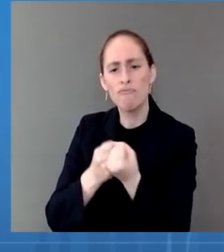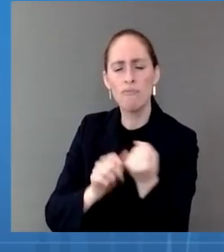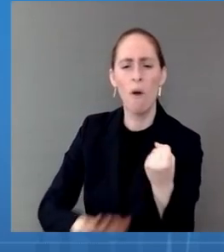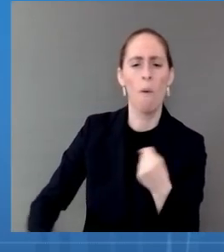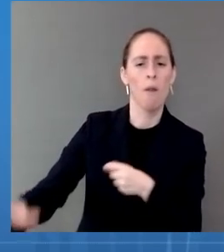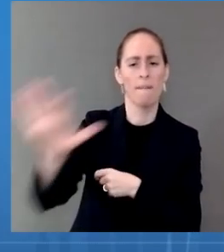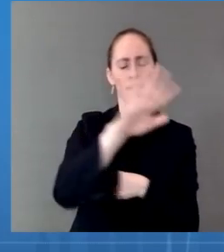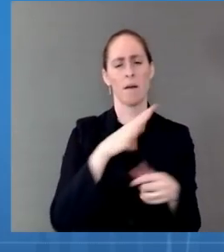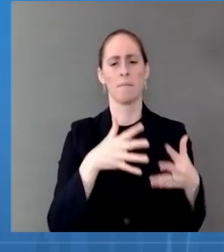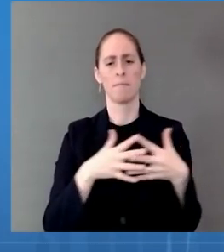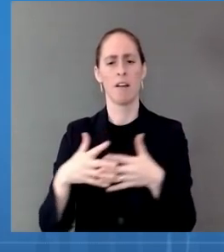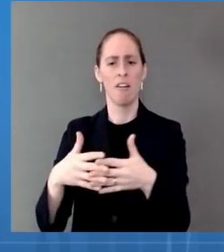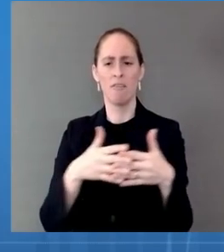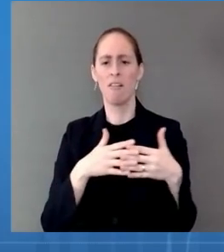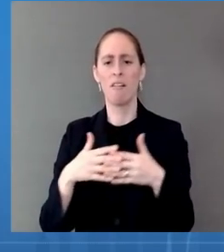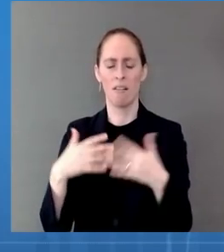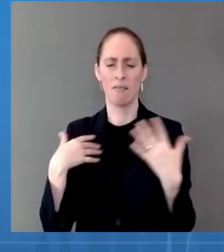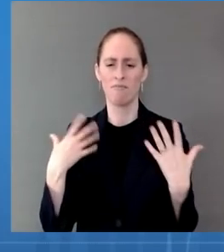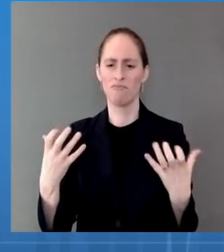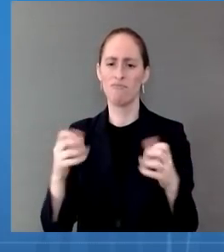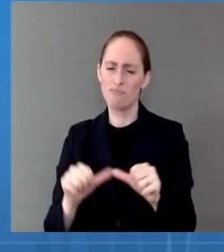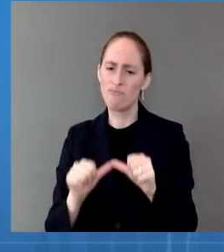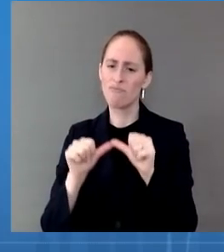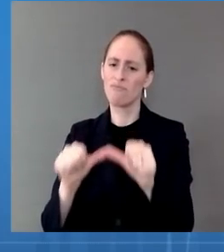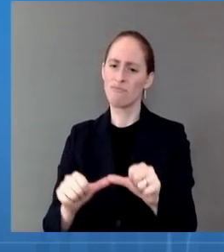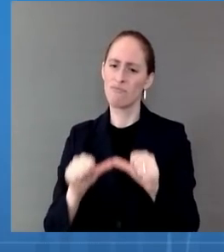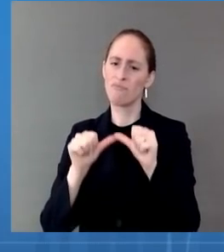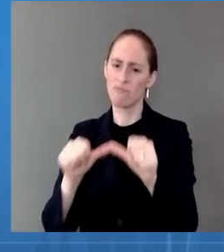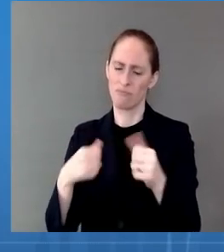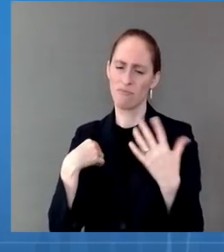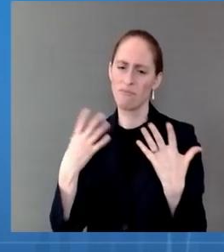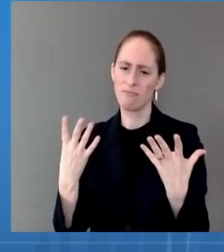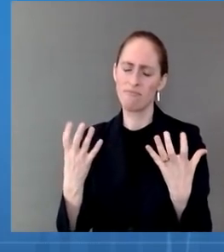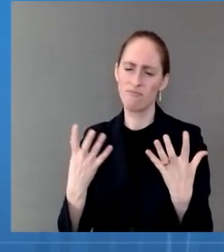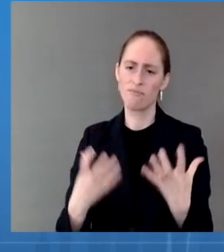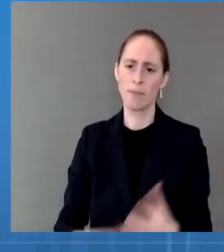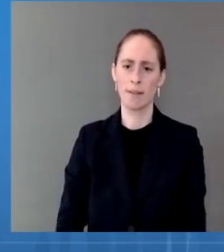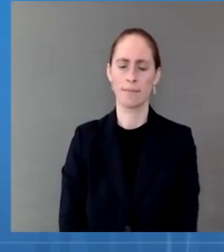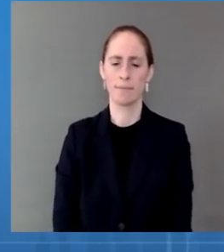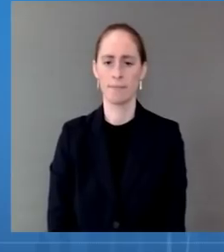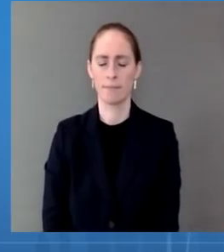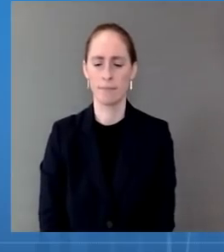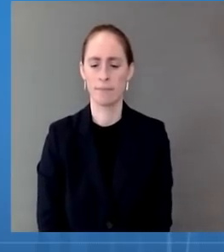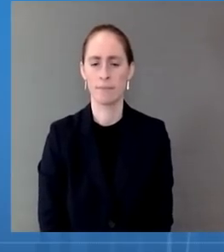Mr. Zients: Thanks, Dr. Murthy. Before we open it up for questions, I want to reiterate that we have the tools